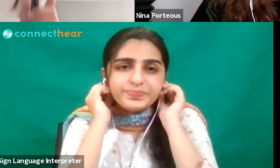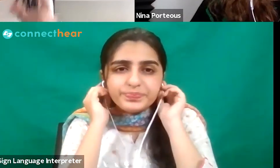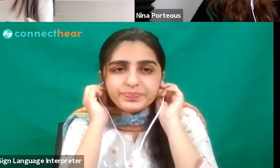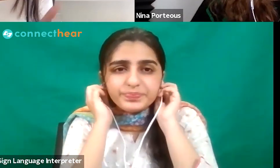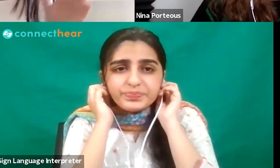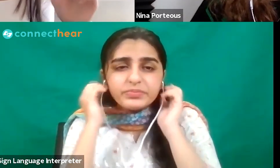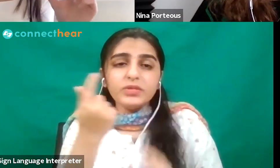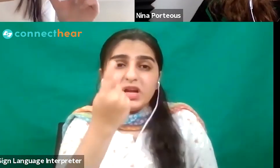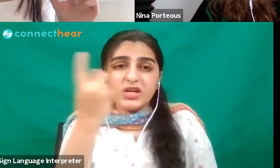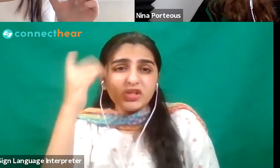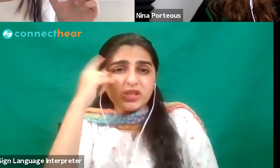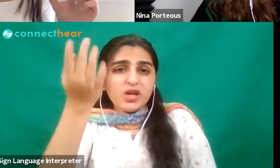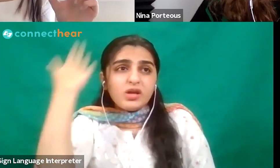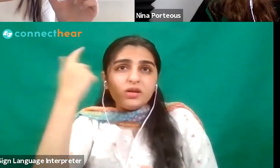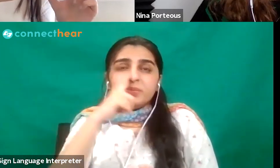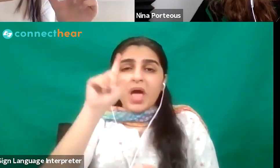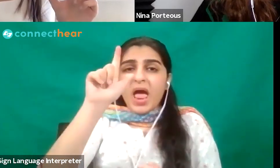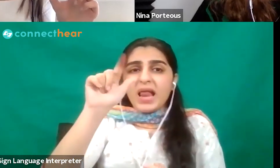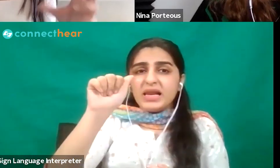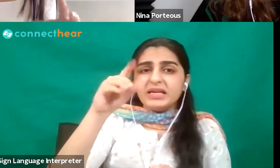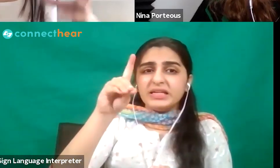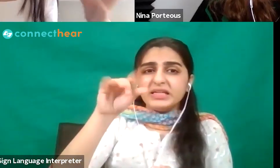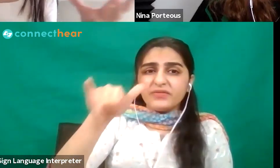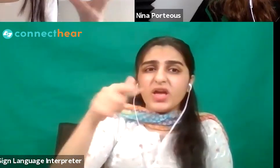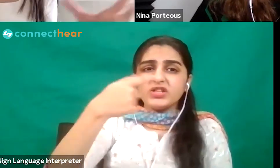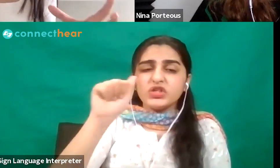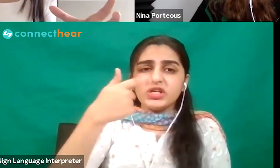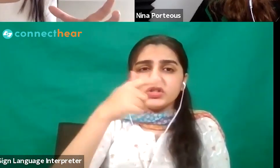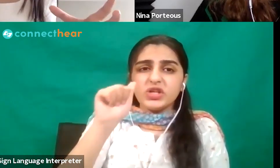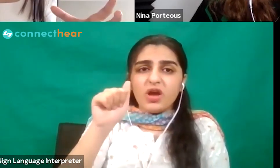It's absolutely crazy that I'm like oh my god that makes noise that makes that makes you like.